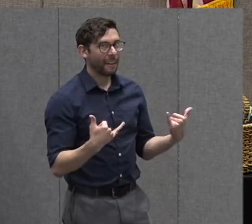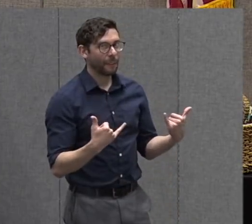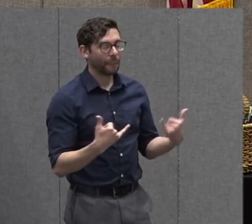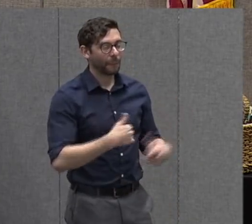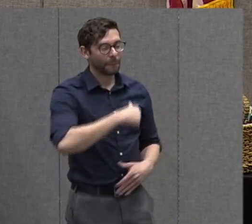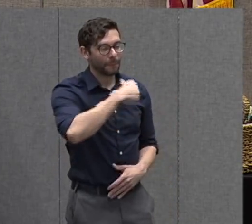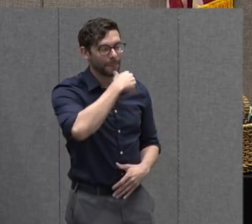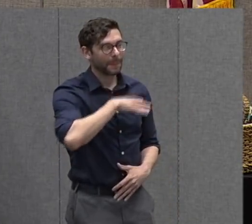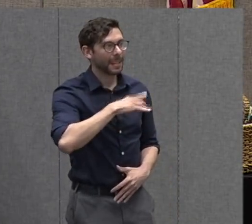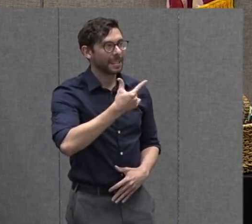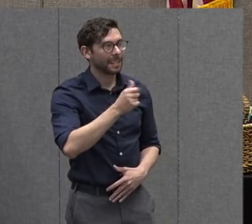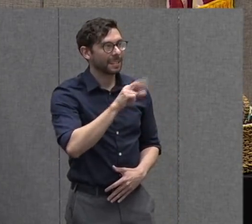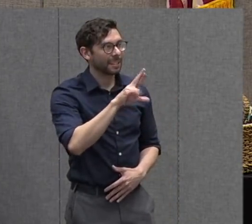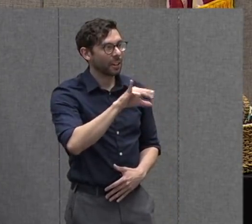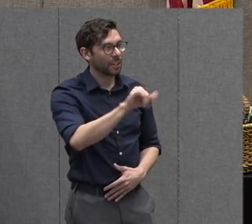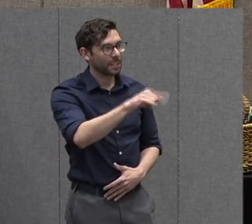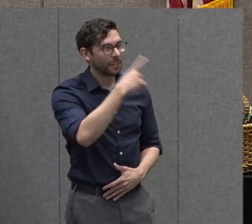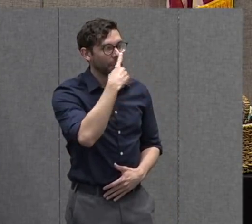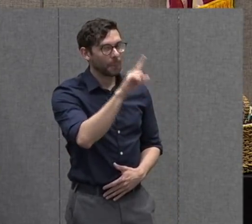will you come join me on stage?